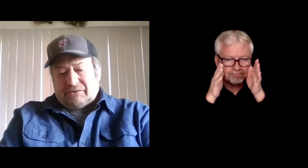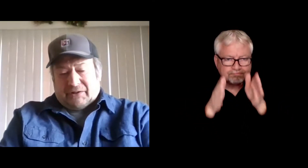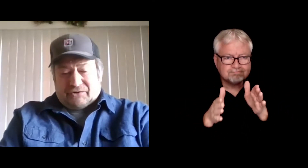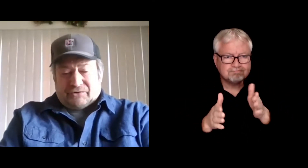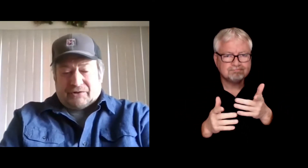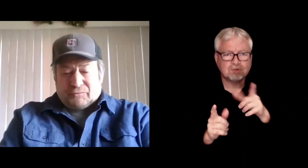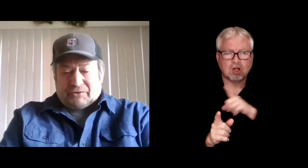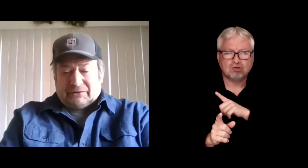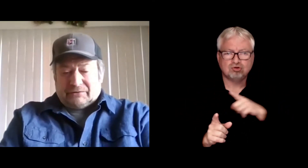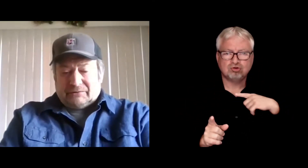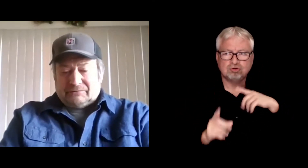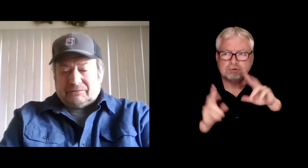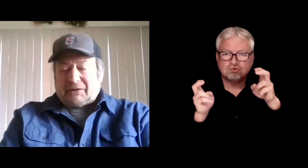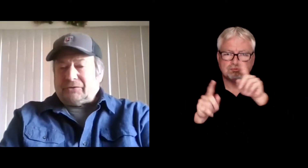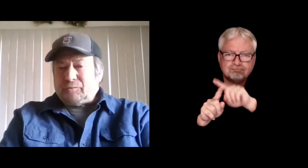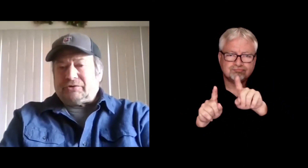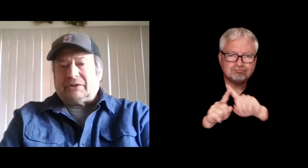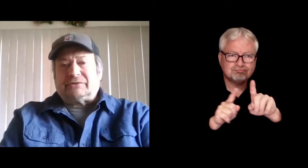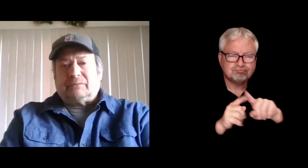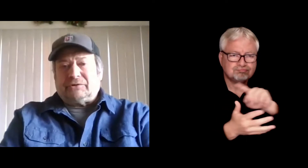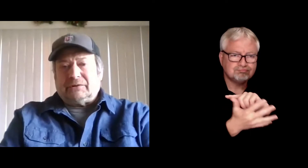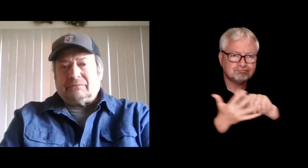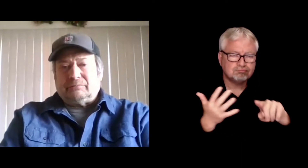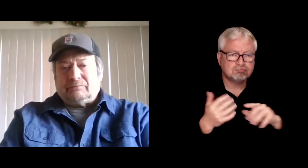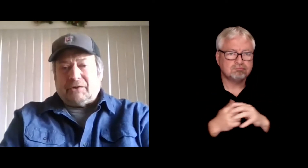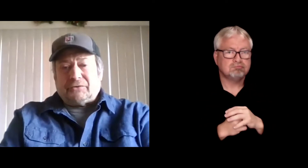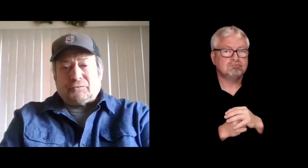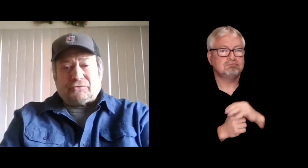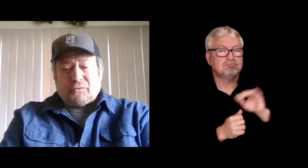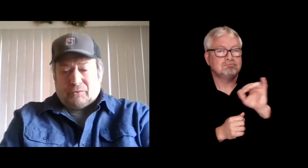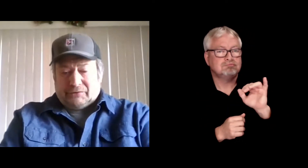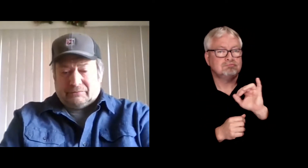such as acoustics and loop systems in new schools,